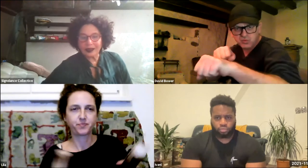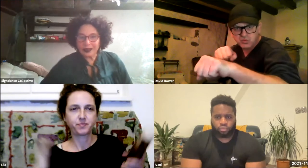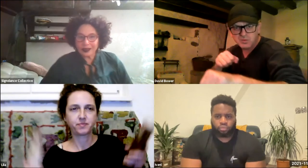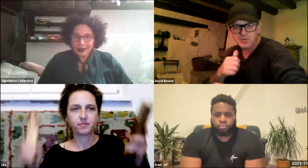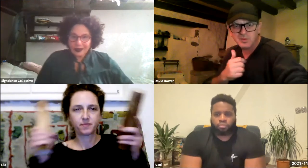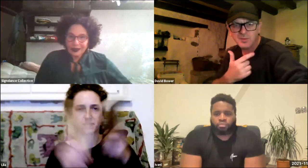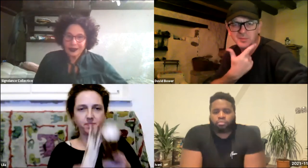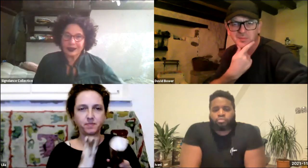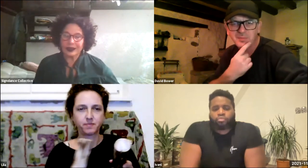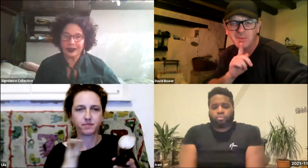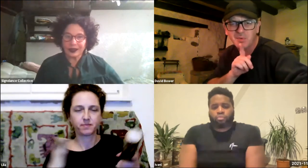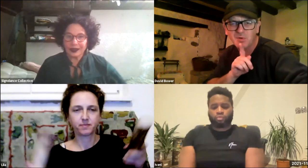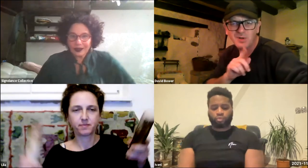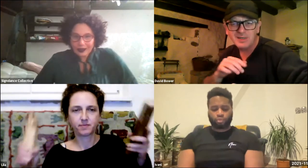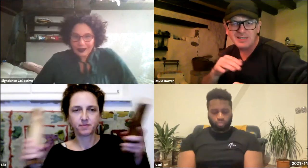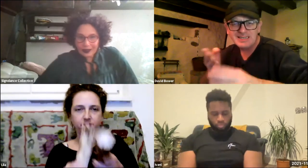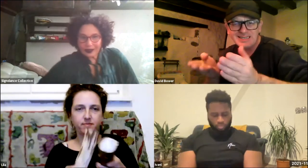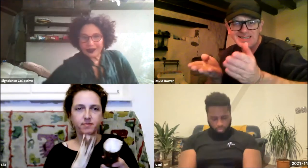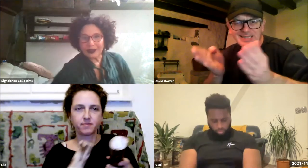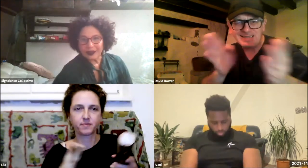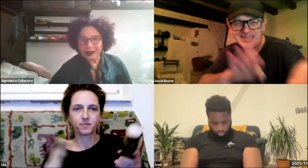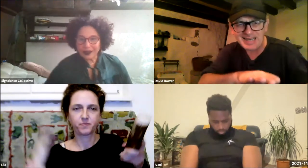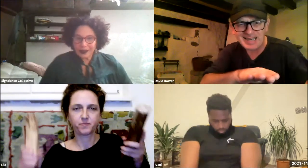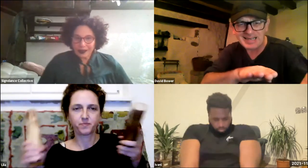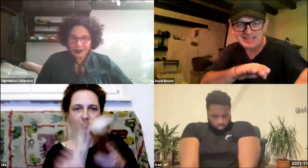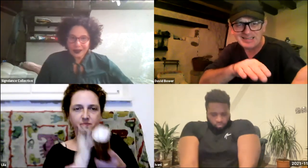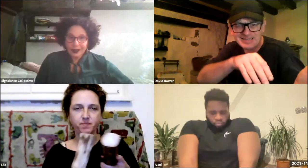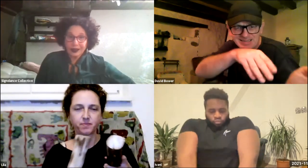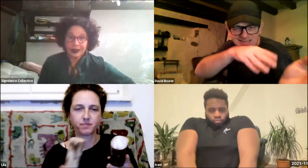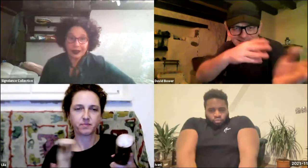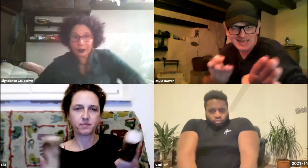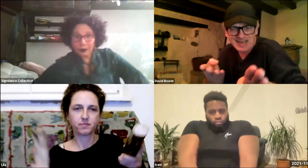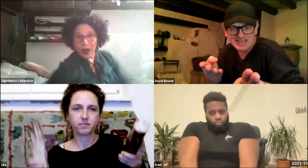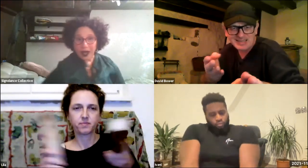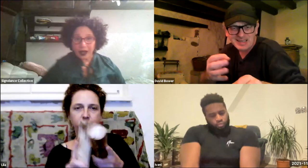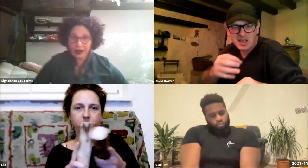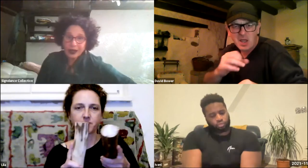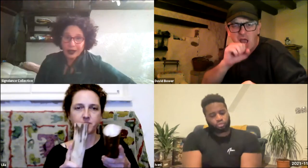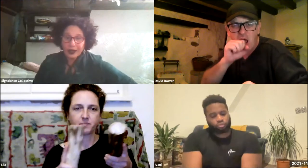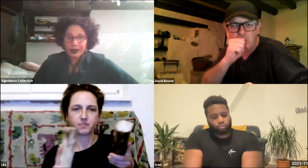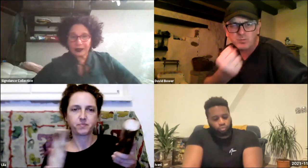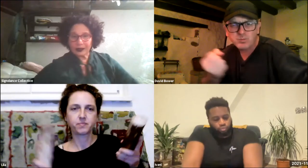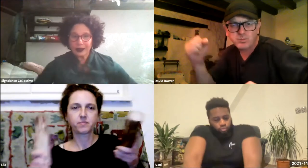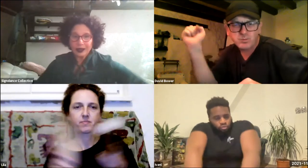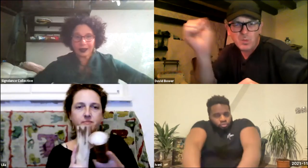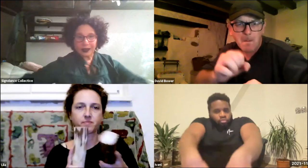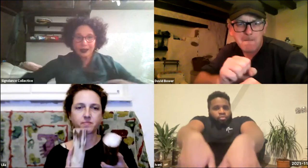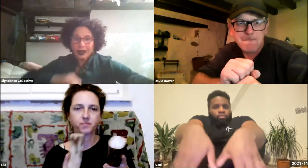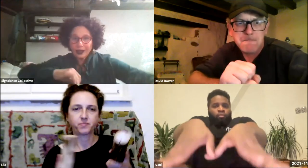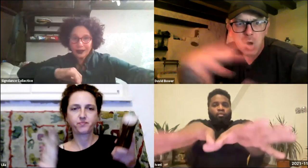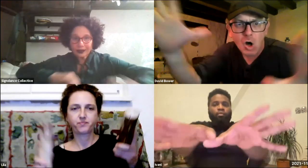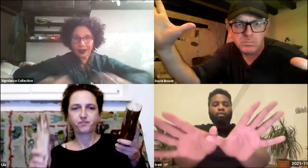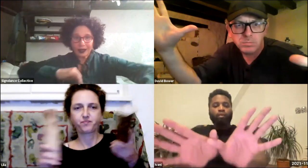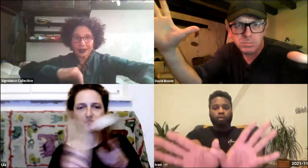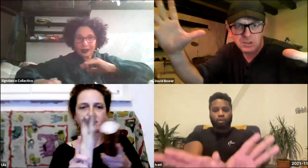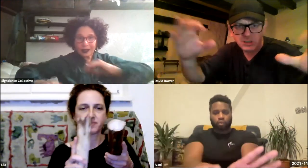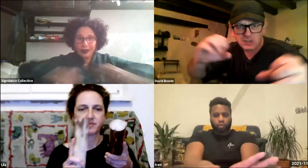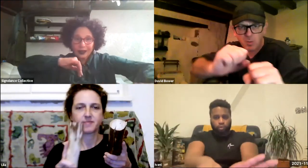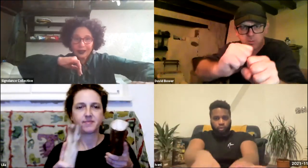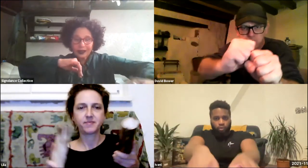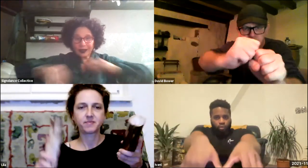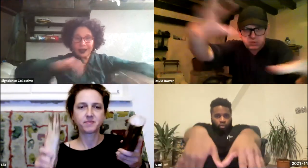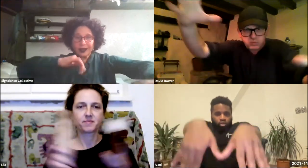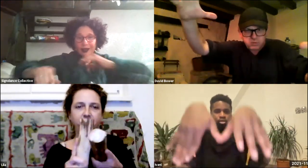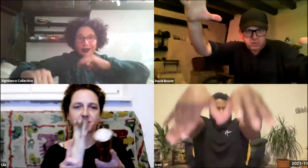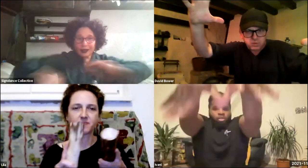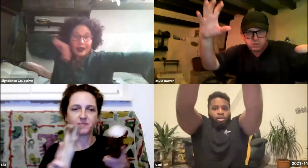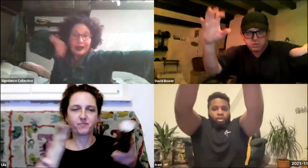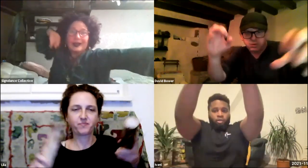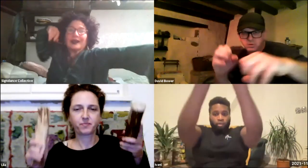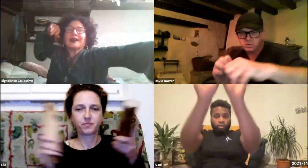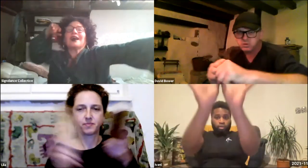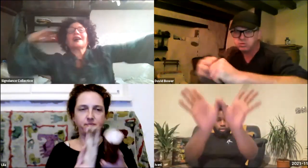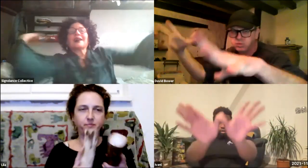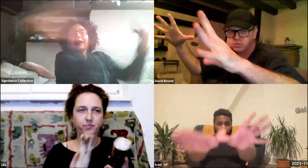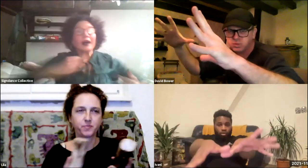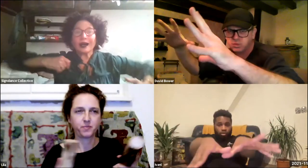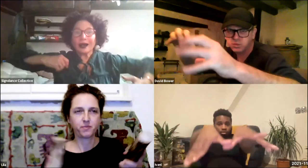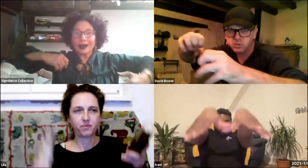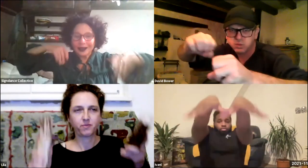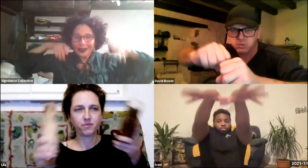was asking a question about what does